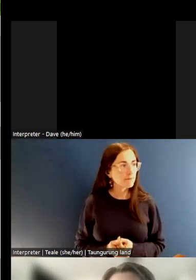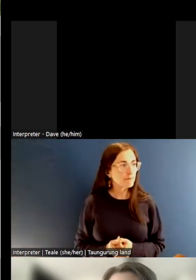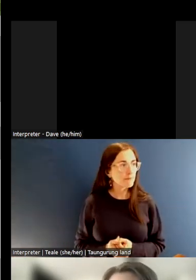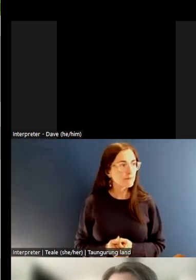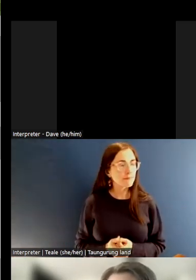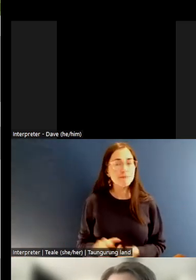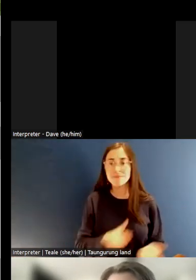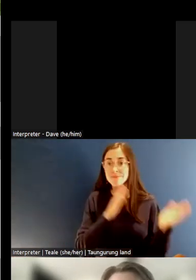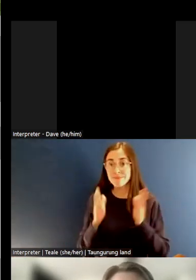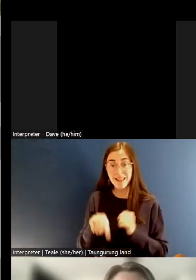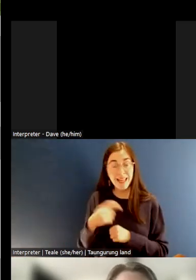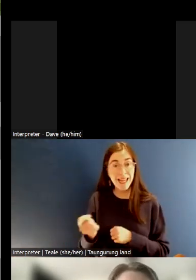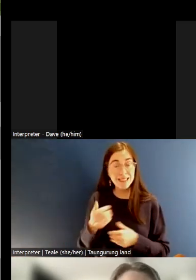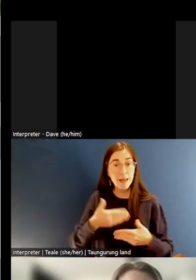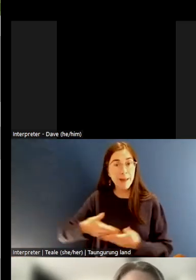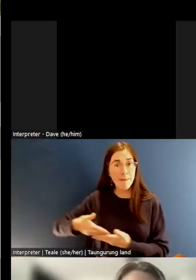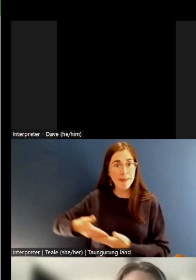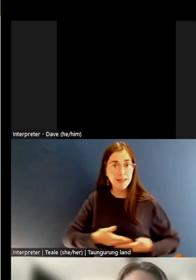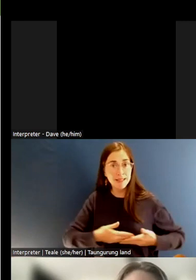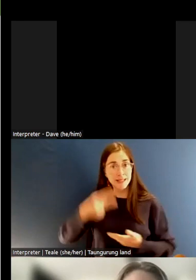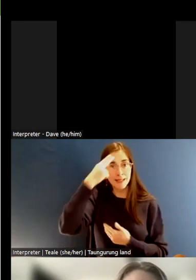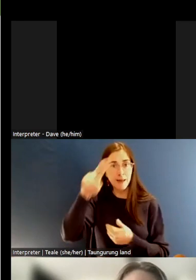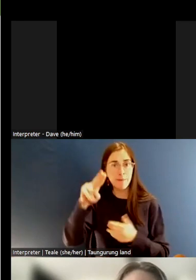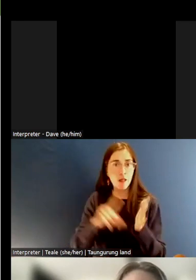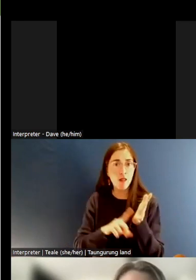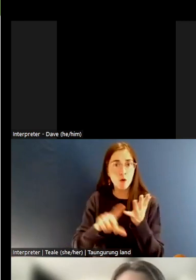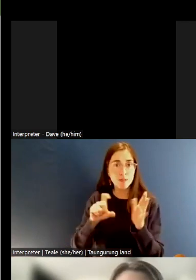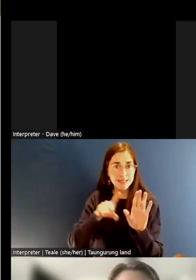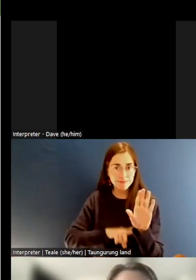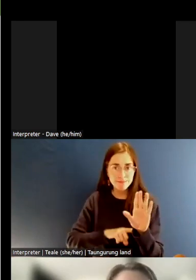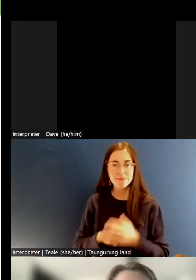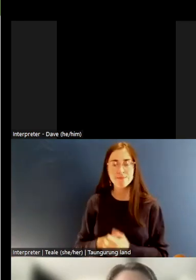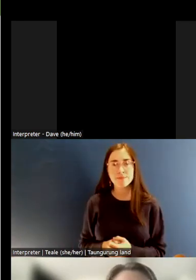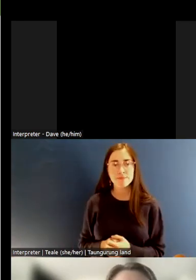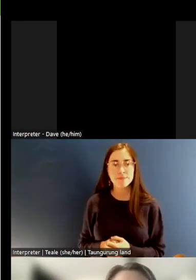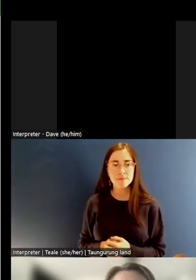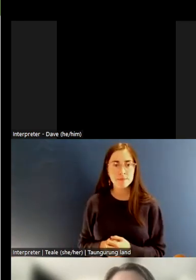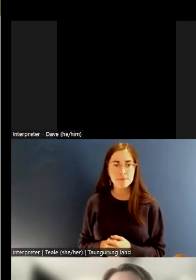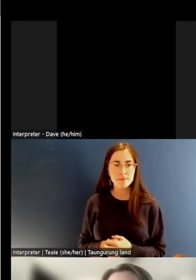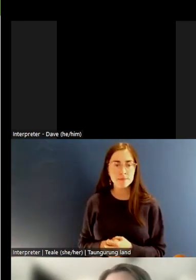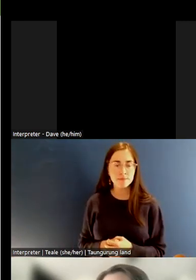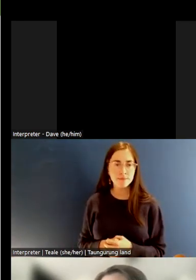Then the other patient I was gonna talk to you about was baby Lucy. And this is something